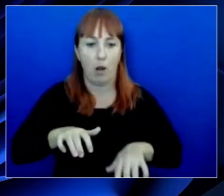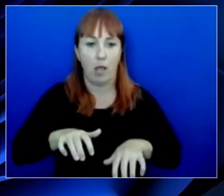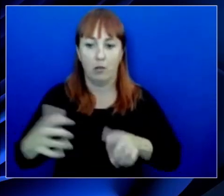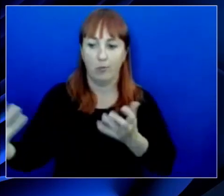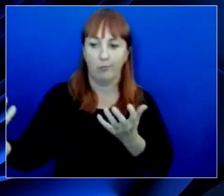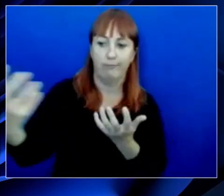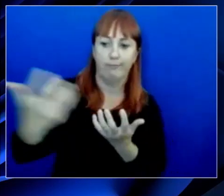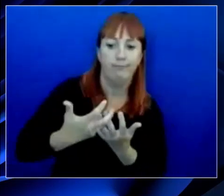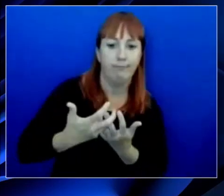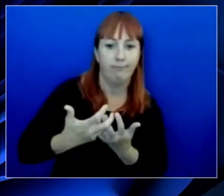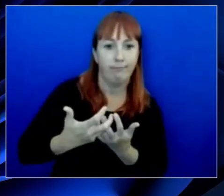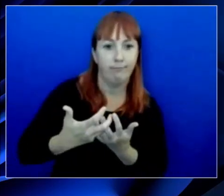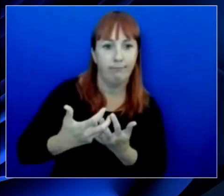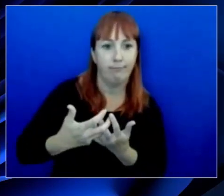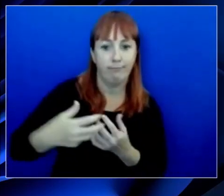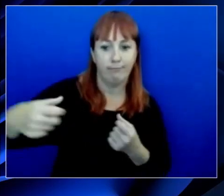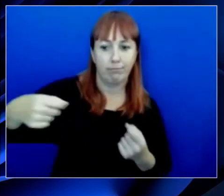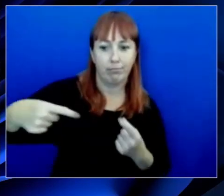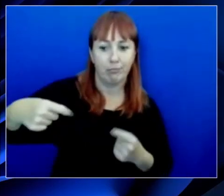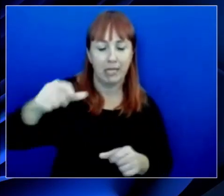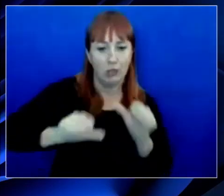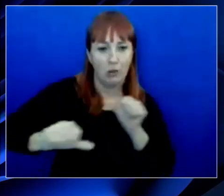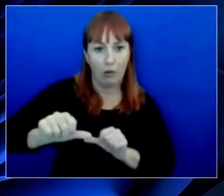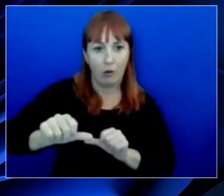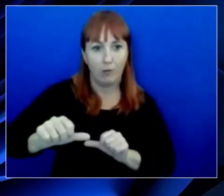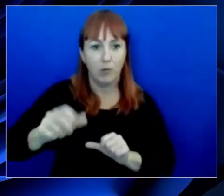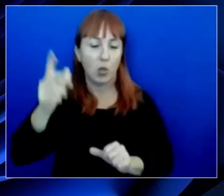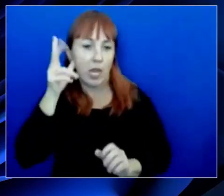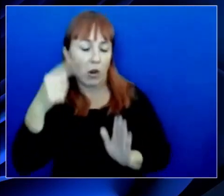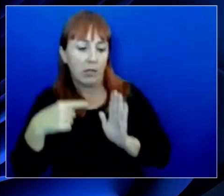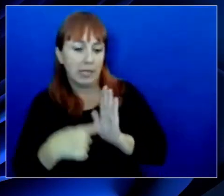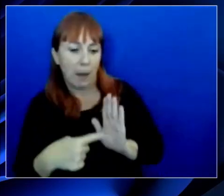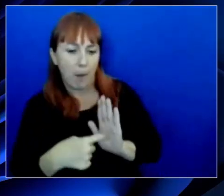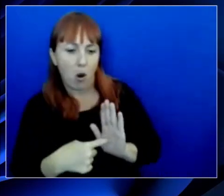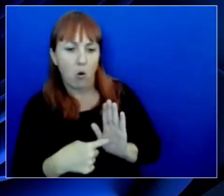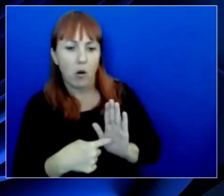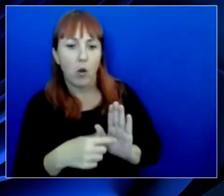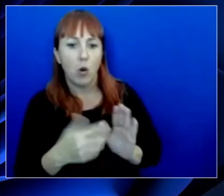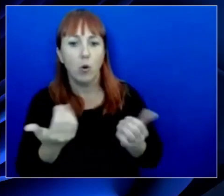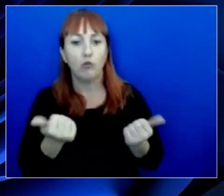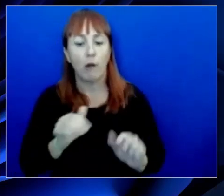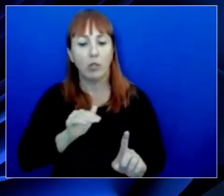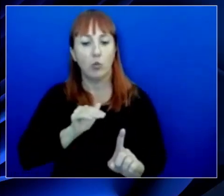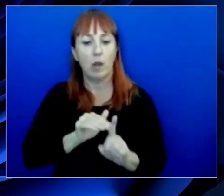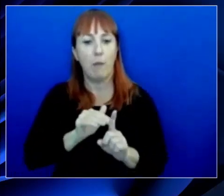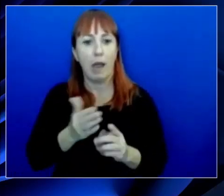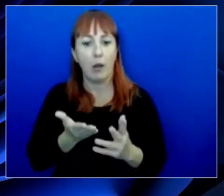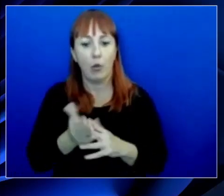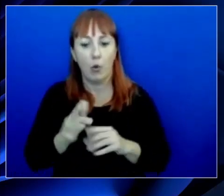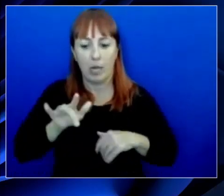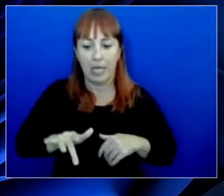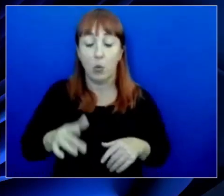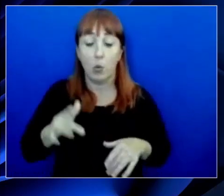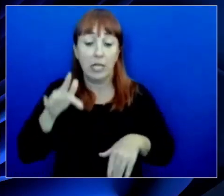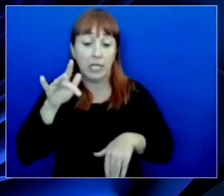So often when you hear this demo, we try to remind and speak through the keys, like, hey, we hit the Windows key button